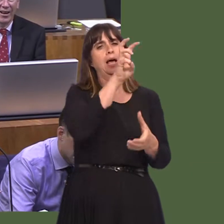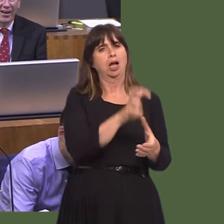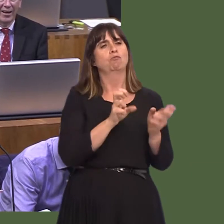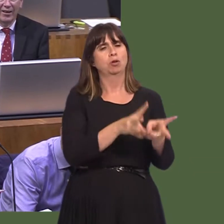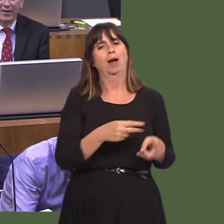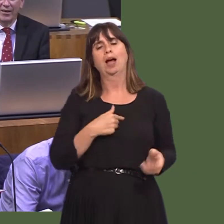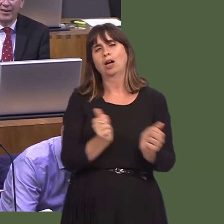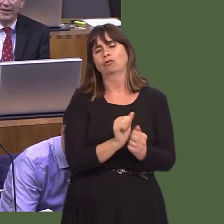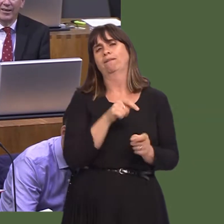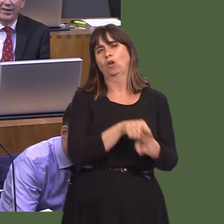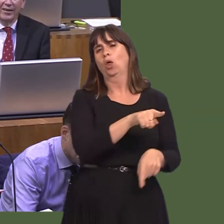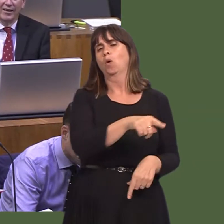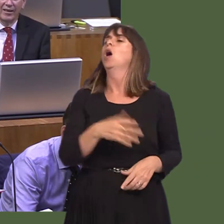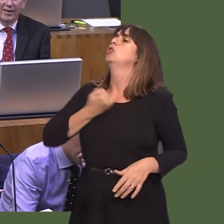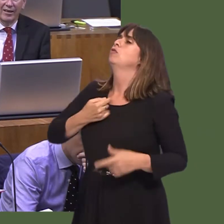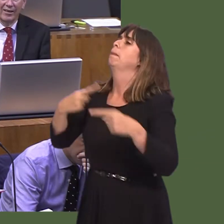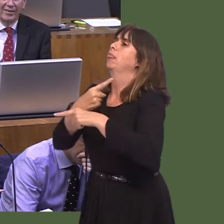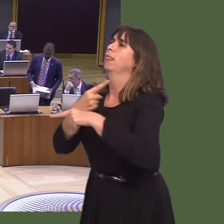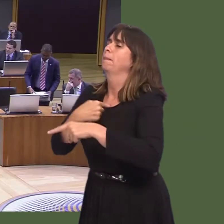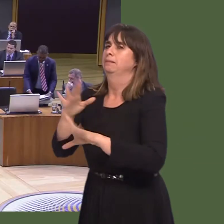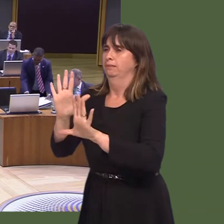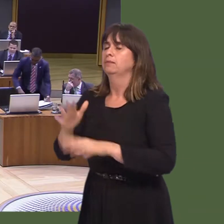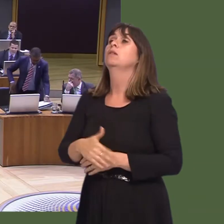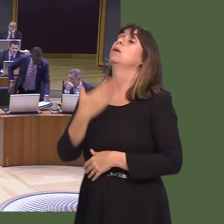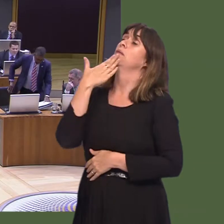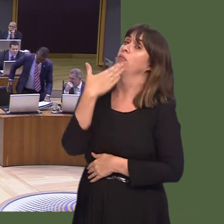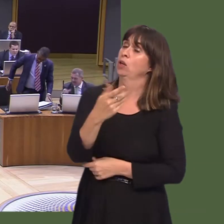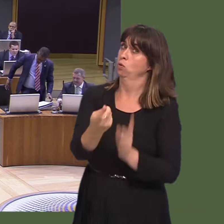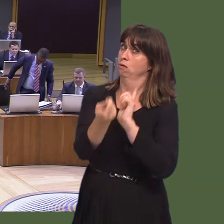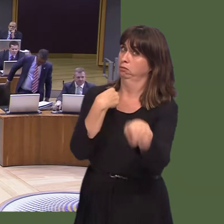Caroline Jones AM: With Plaid Cymru. Thank you. Sorry, I didn't quite catch that. Thank you, First Minister.